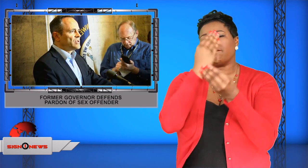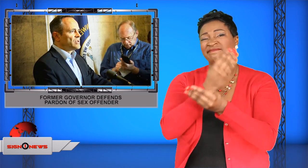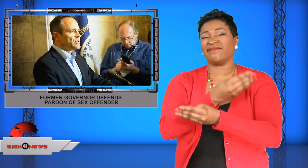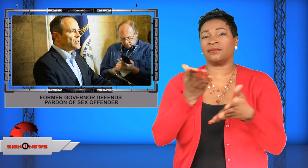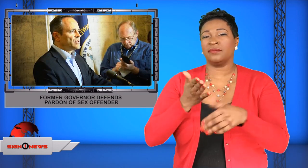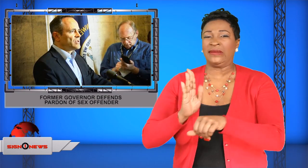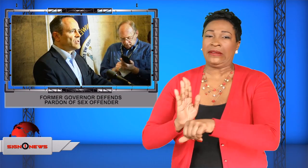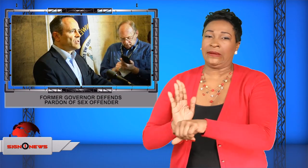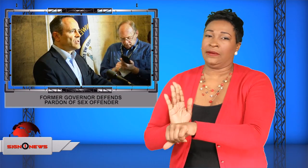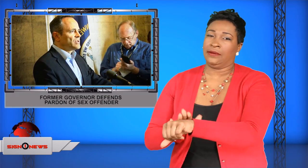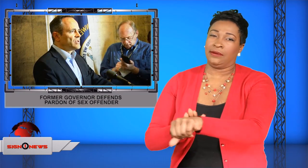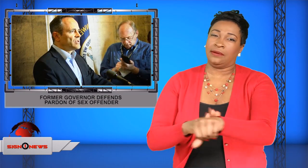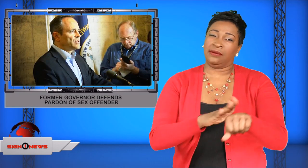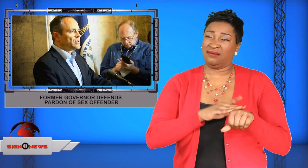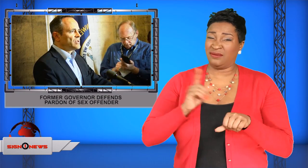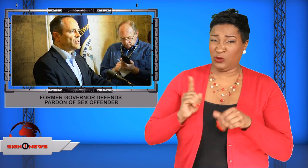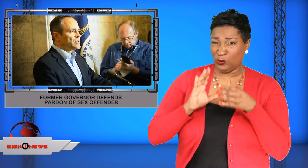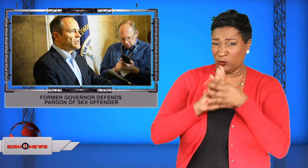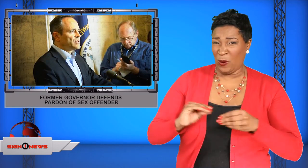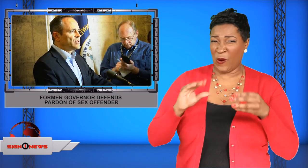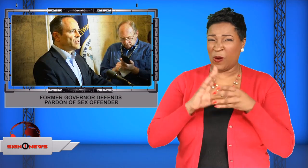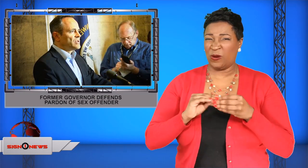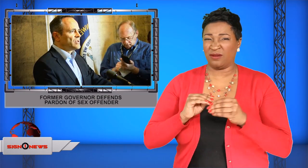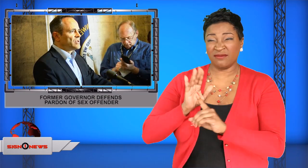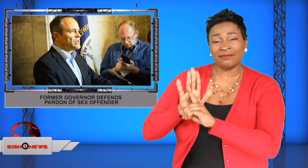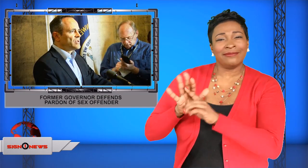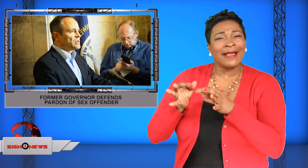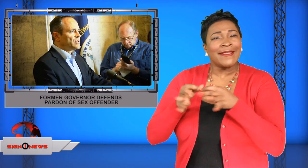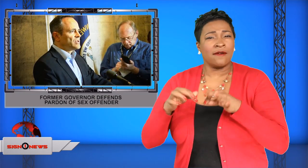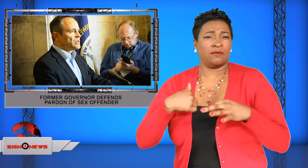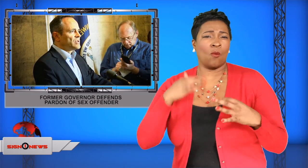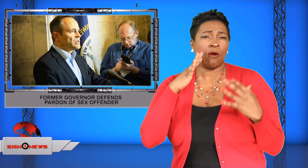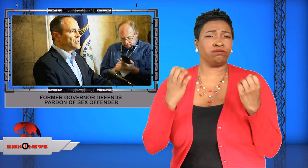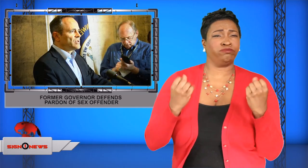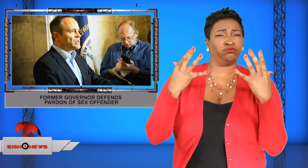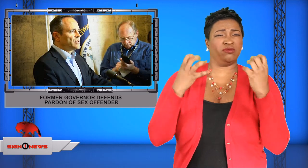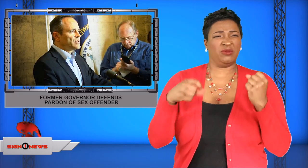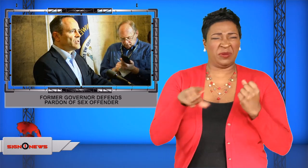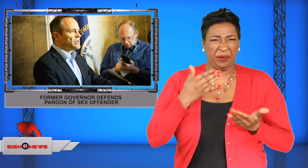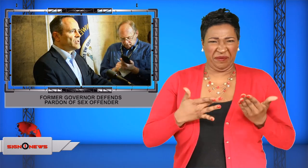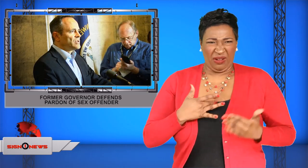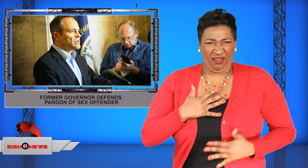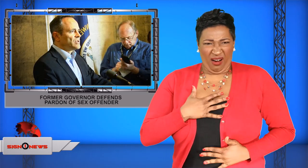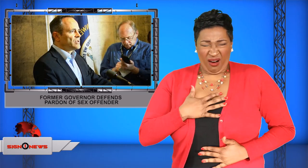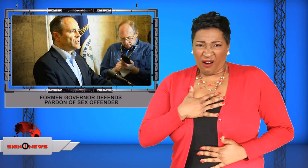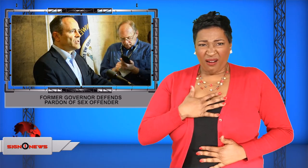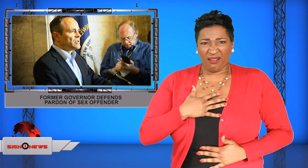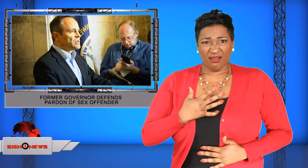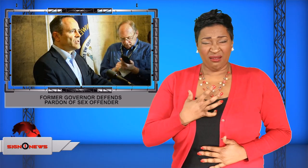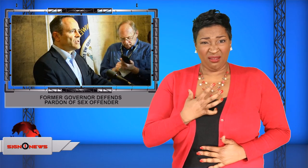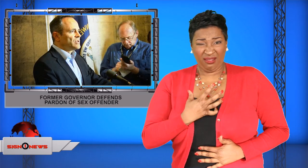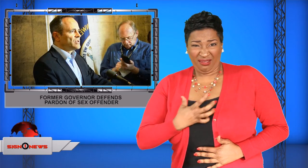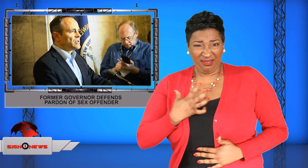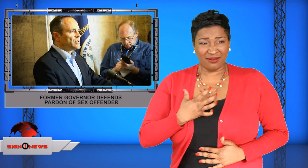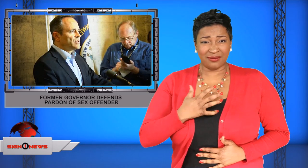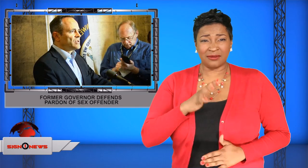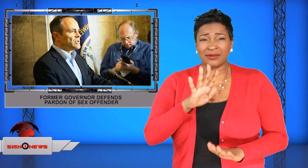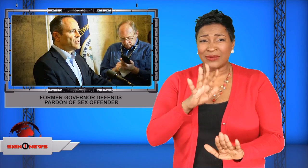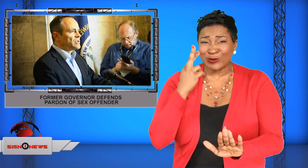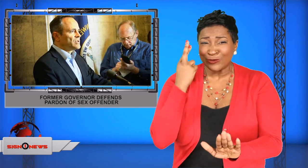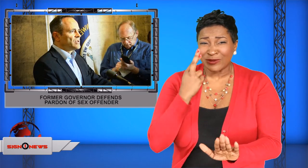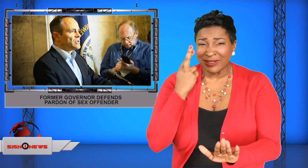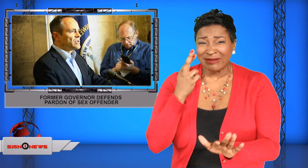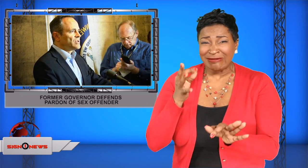We want to warn you, this story contains language that some viewers may find disturbing due